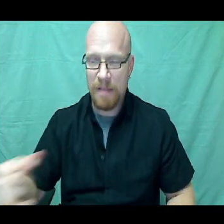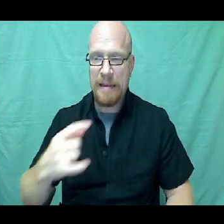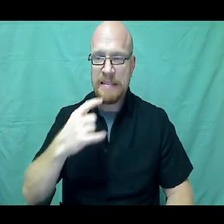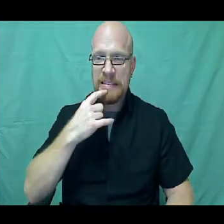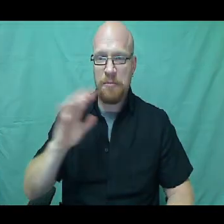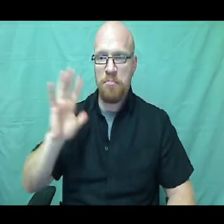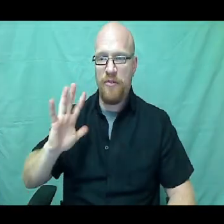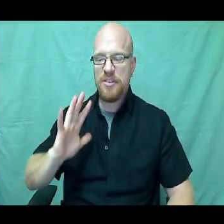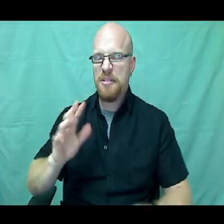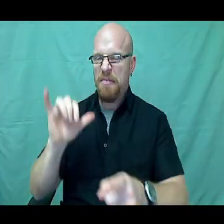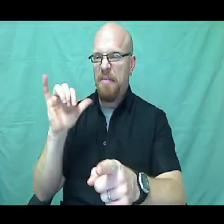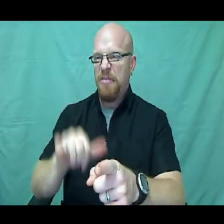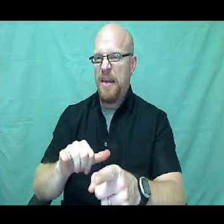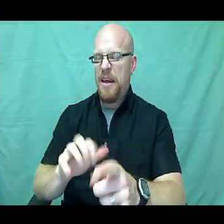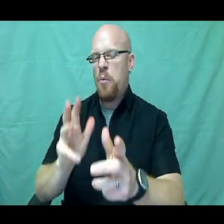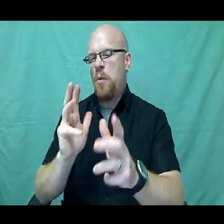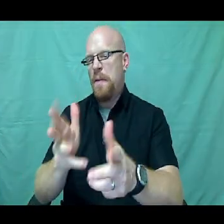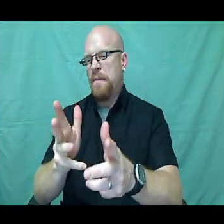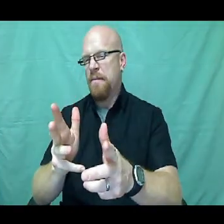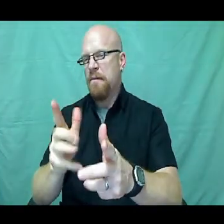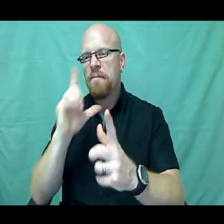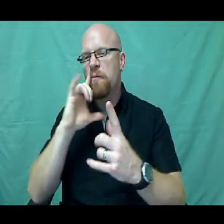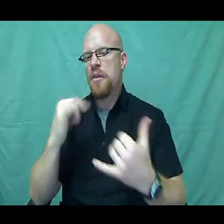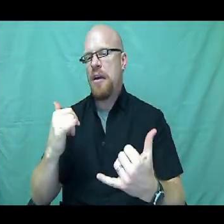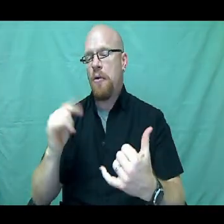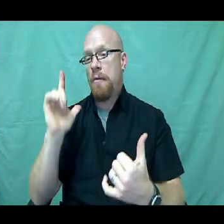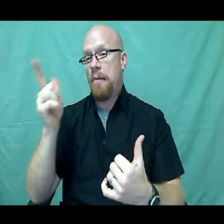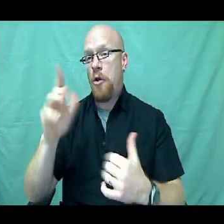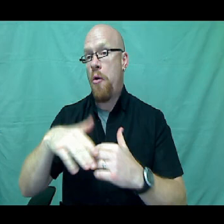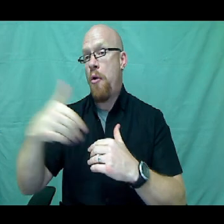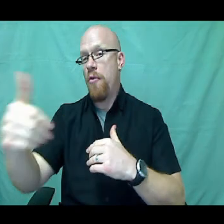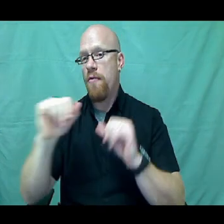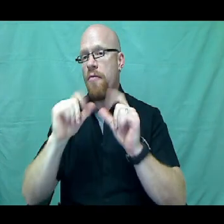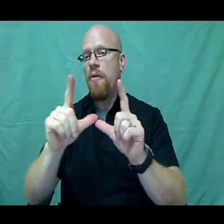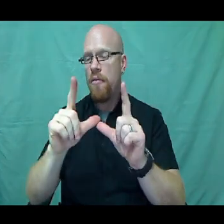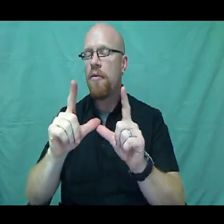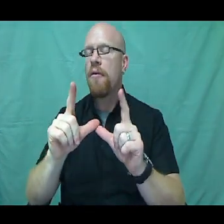As I said previously, we're going to leave this with the a and both the numerator and denominator.